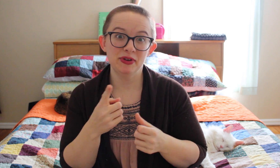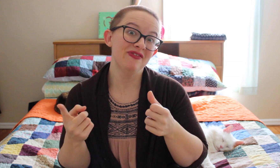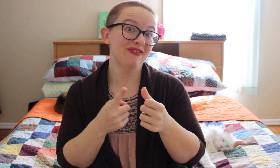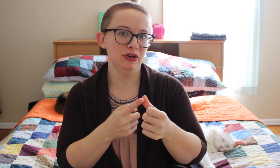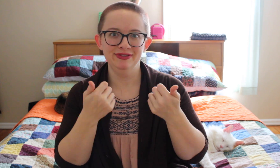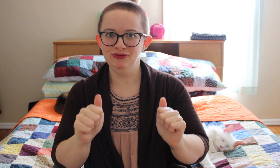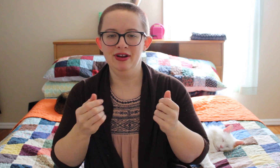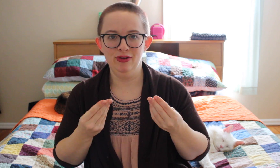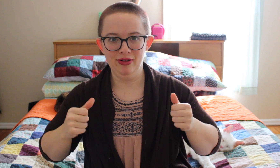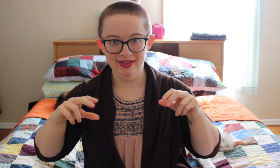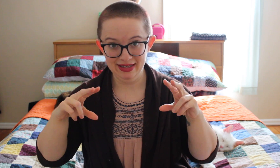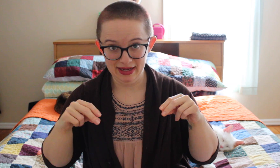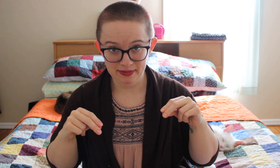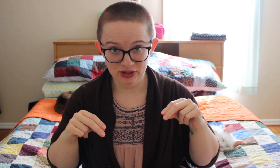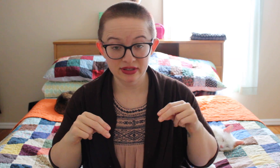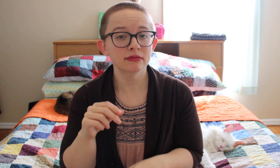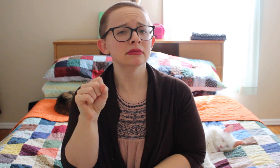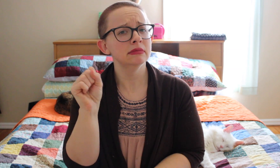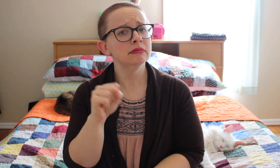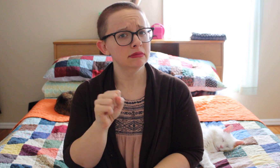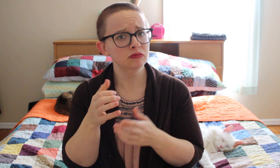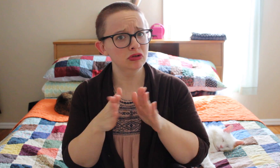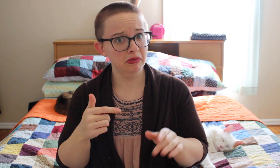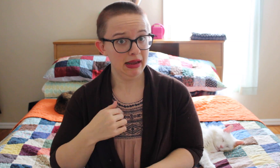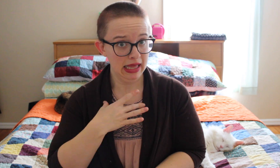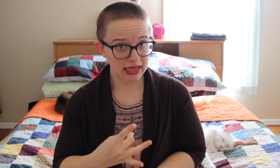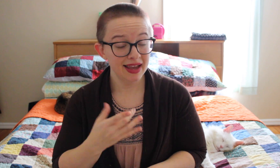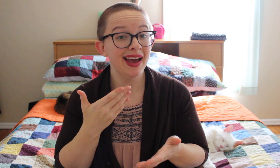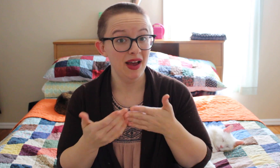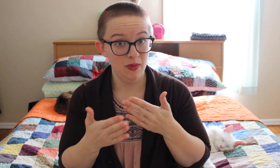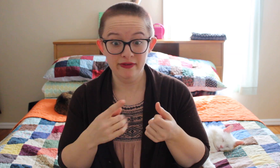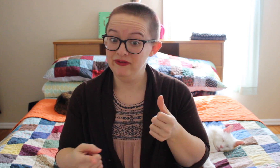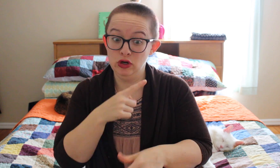Trial and error. When you first try cloth diapers, yes in general I like them,